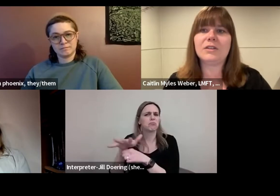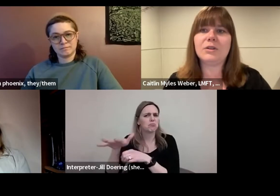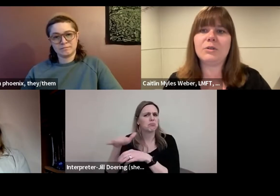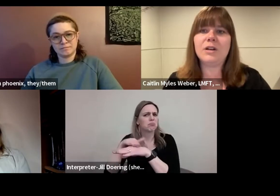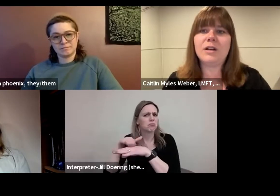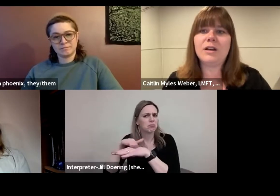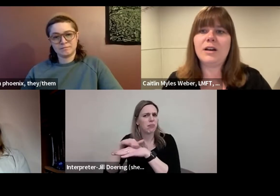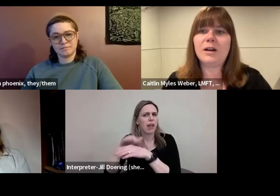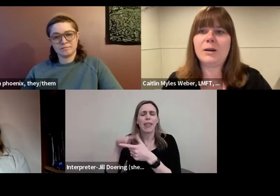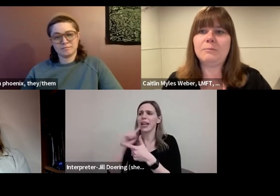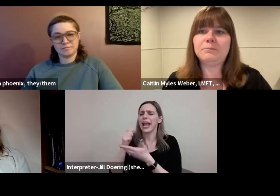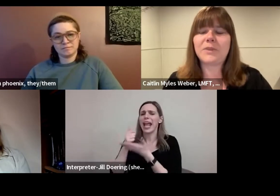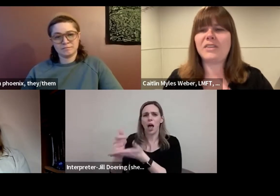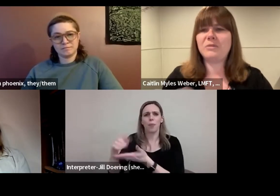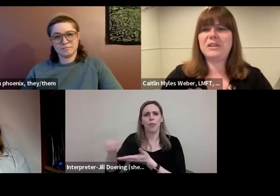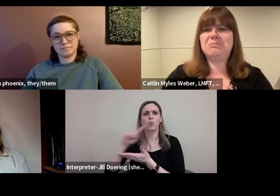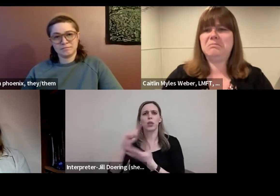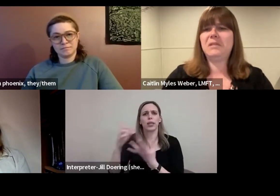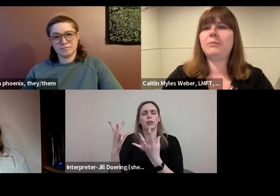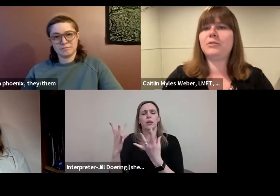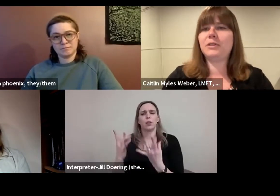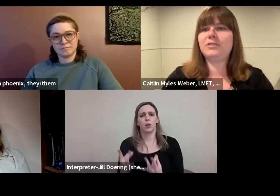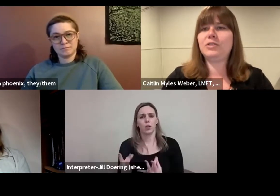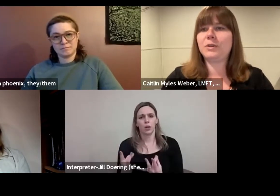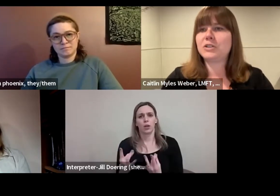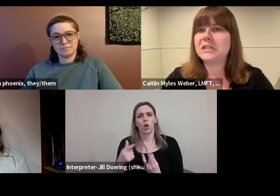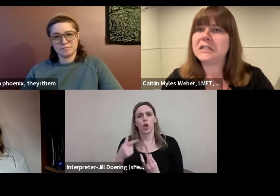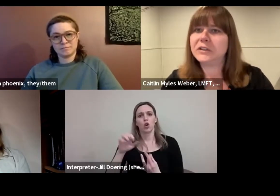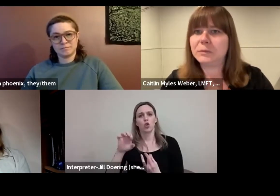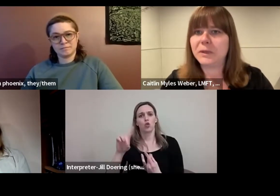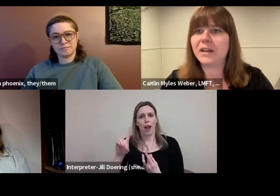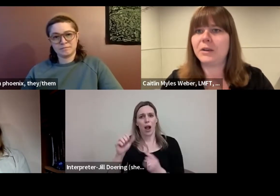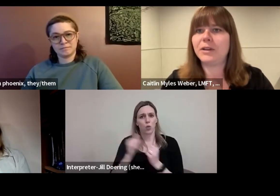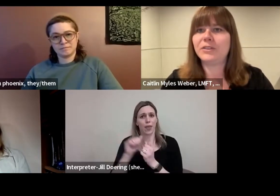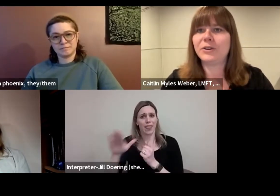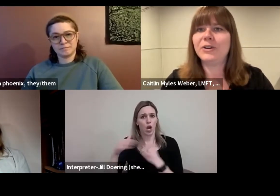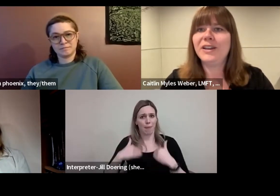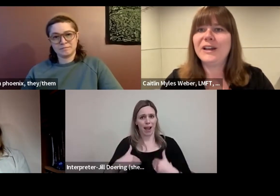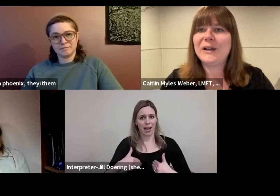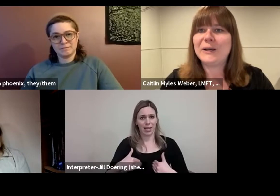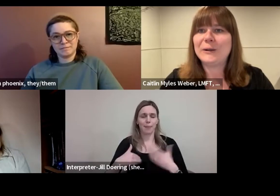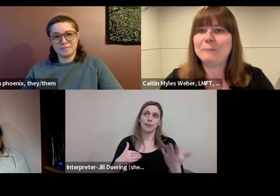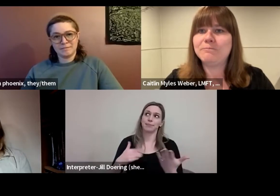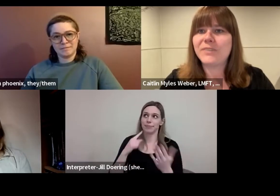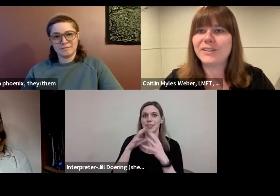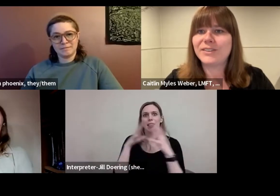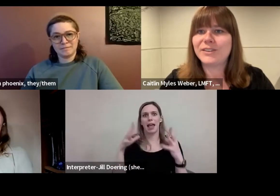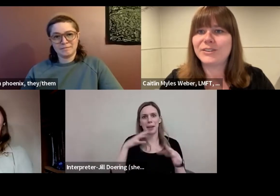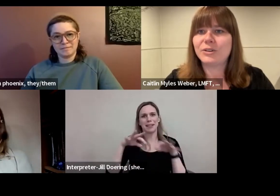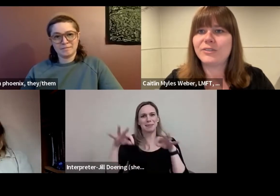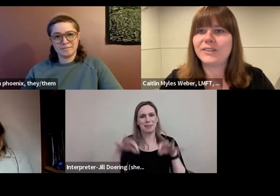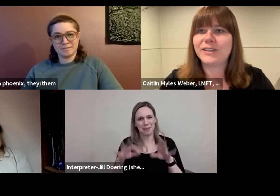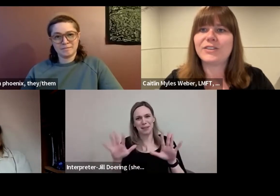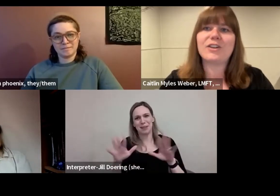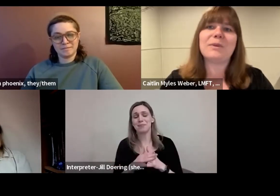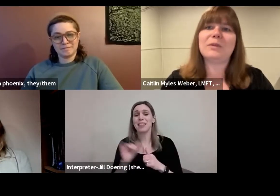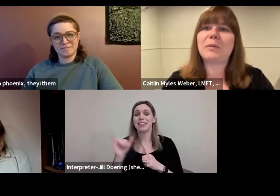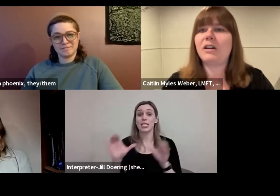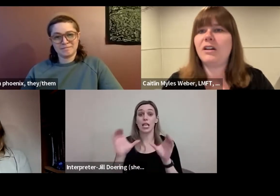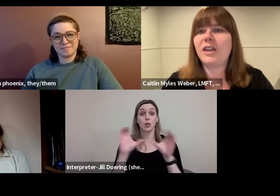So I think we, I'm doing too much details. But anyway, so that's the certified sex therapist part